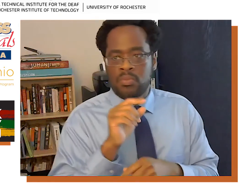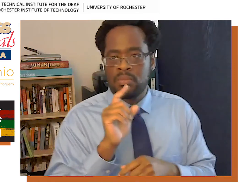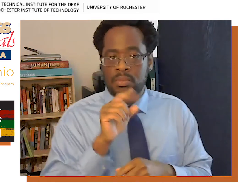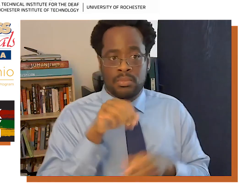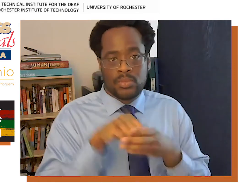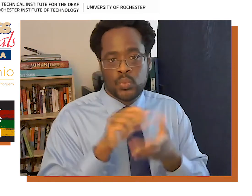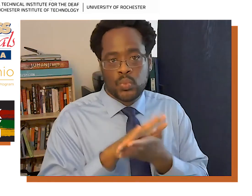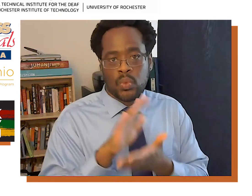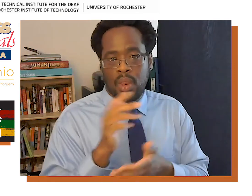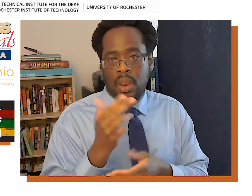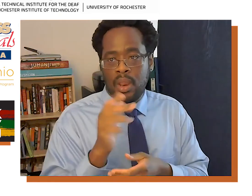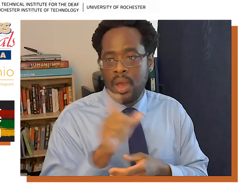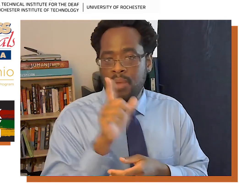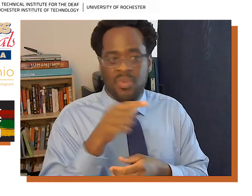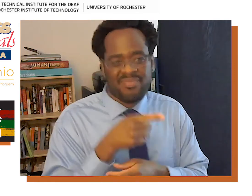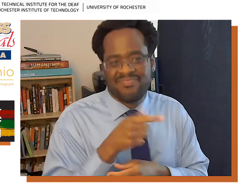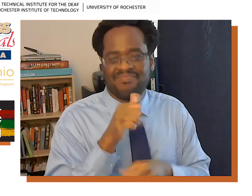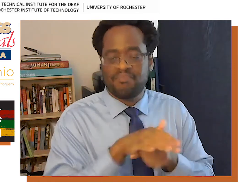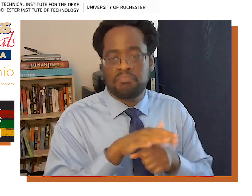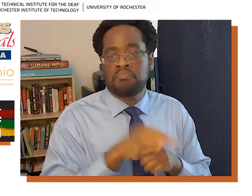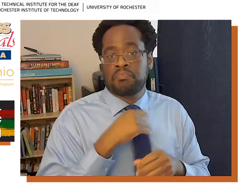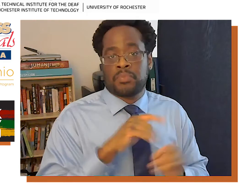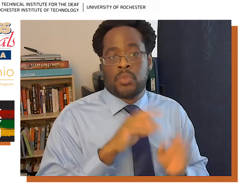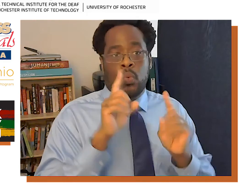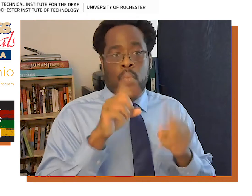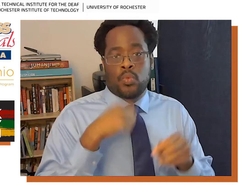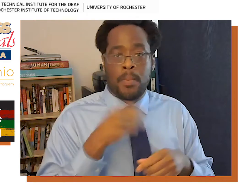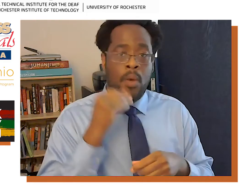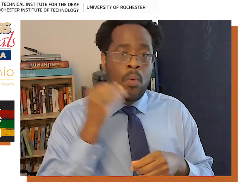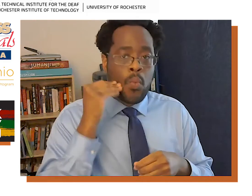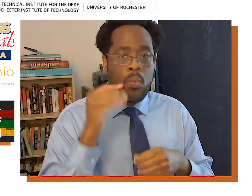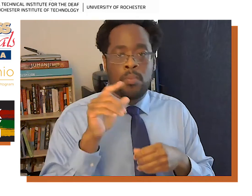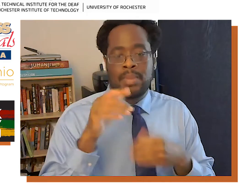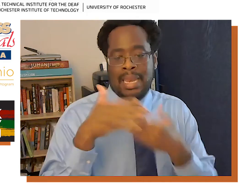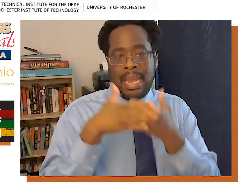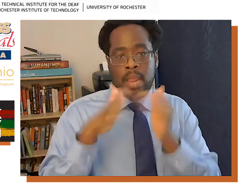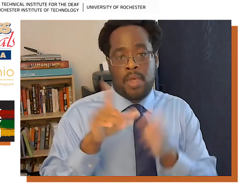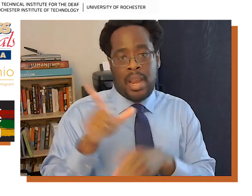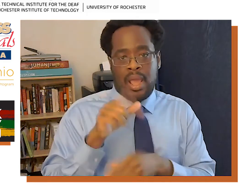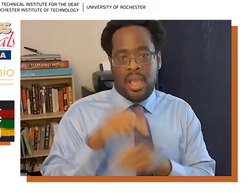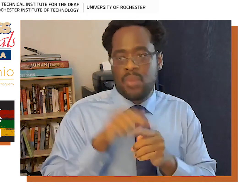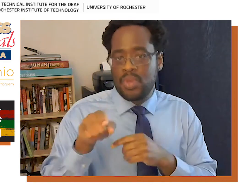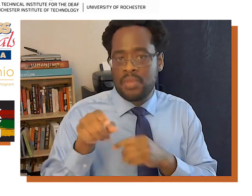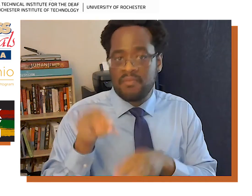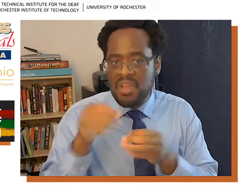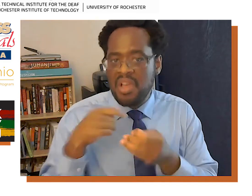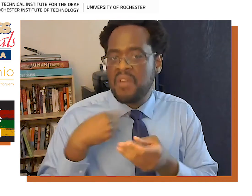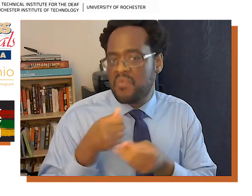I wanted to just do this Black History Month quiz, so, fortunately, there was a library fairly close to home,